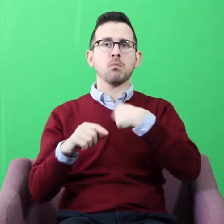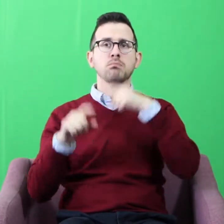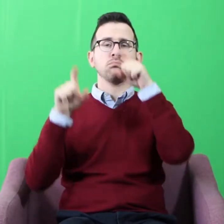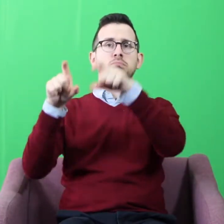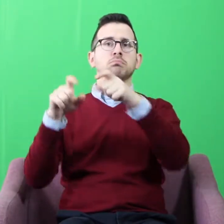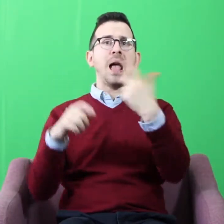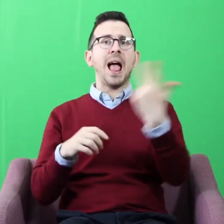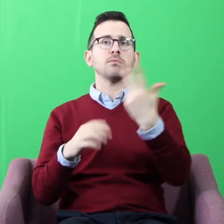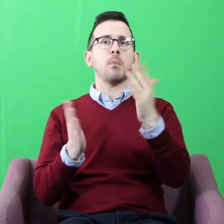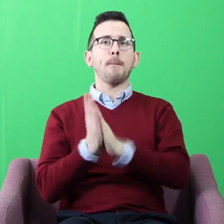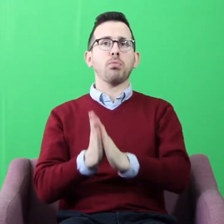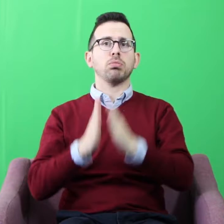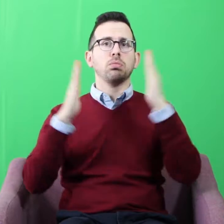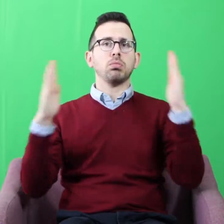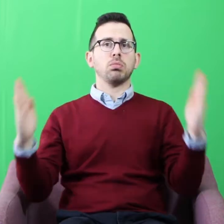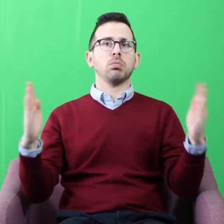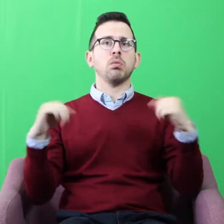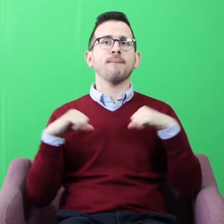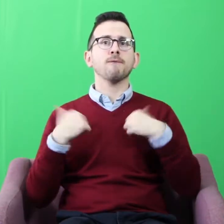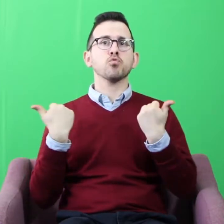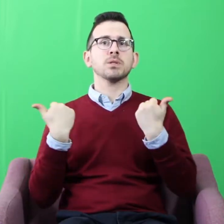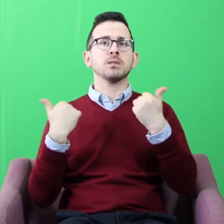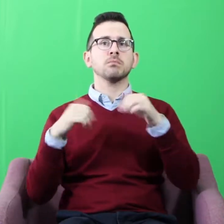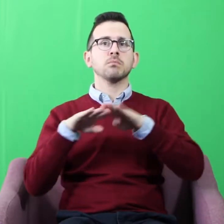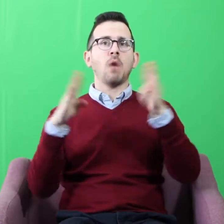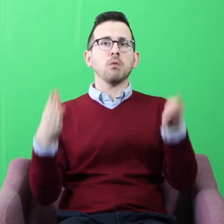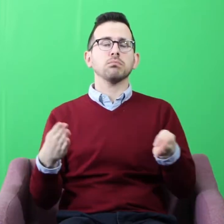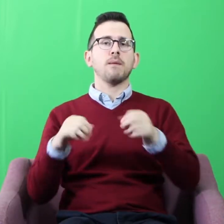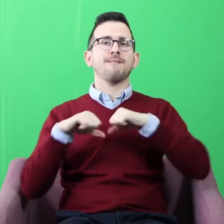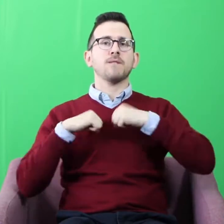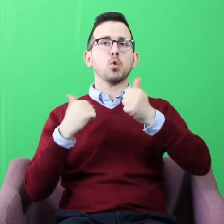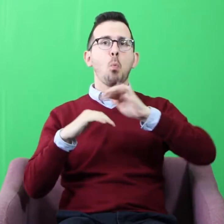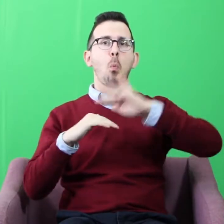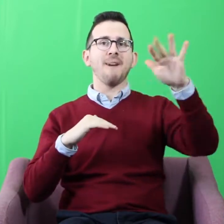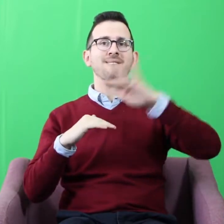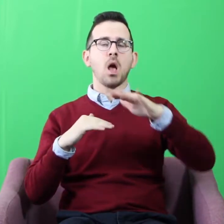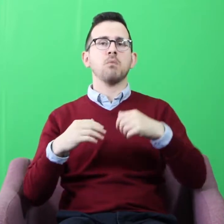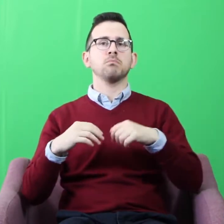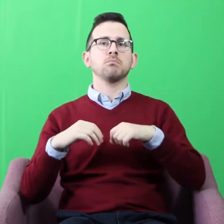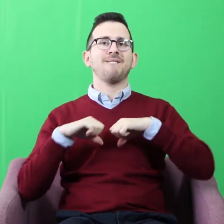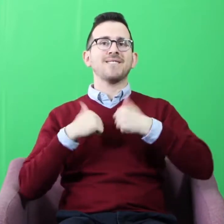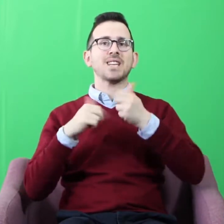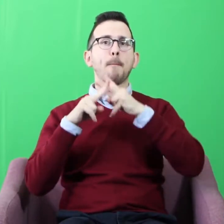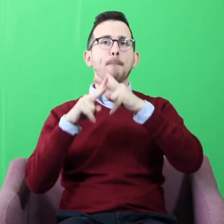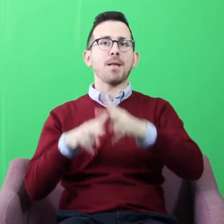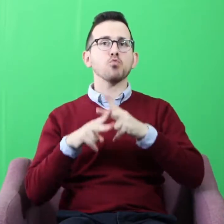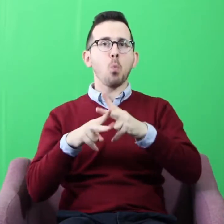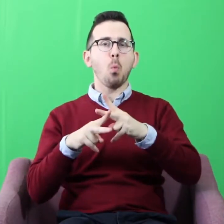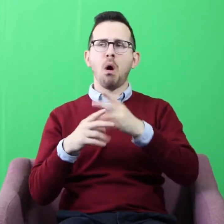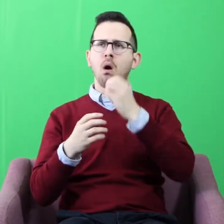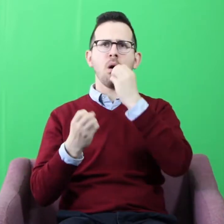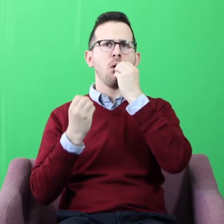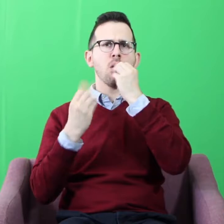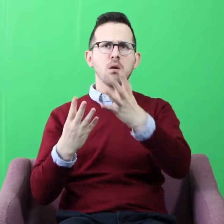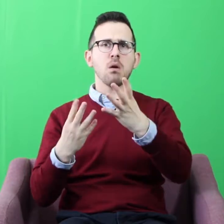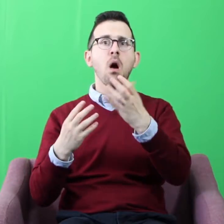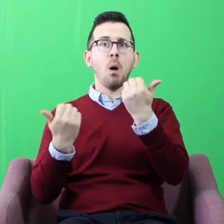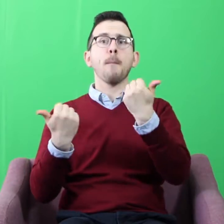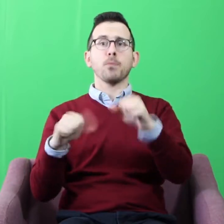We stayed there for 18 months because they gave us free office space, wifi and mentoring, it was tremendous.